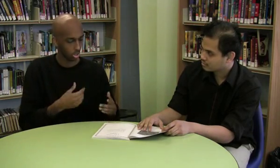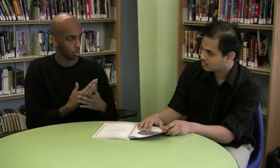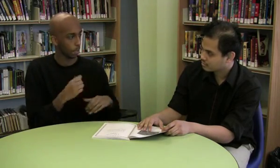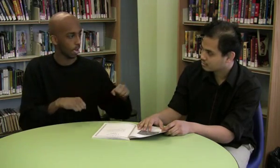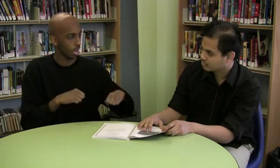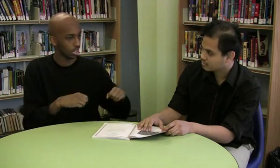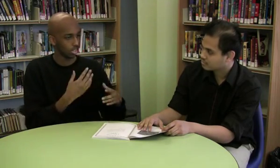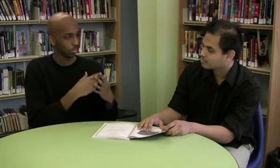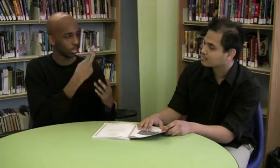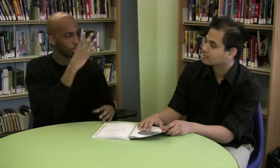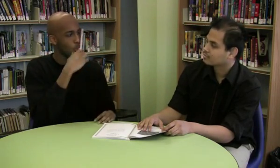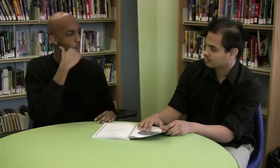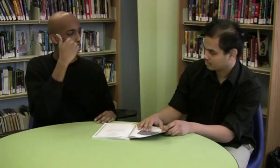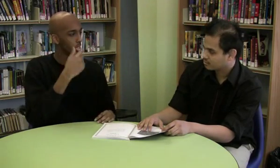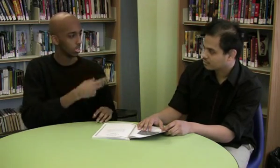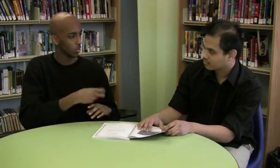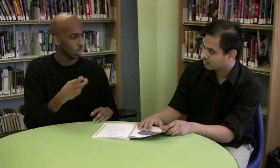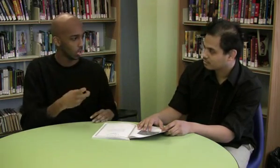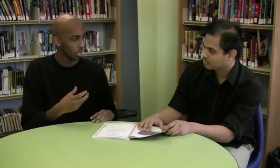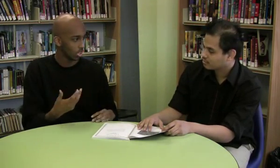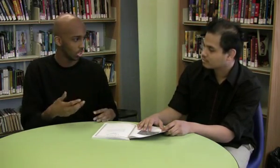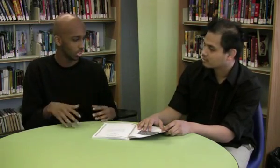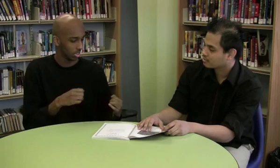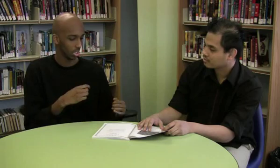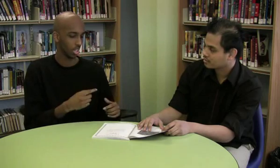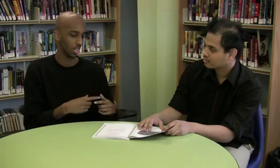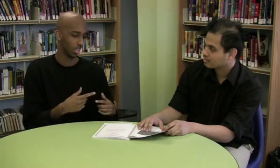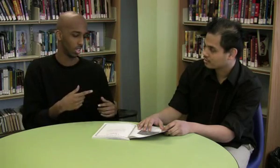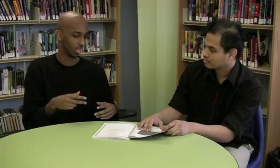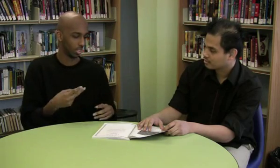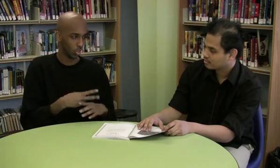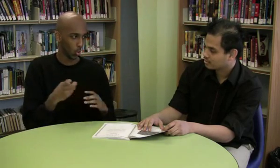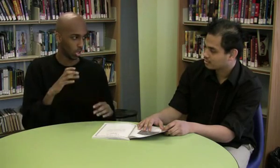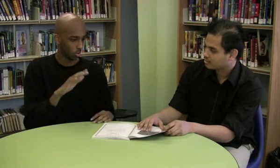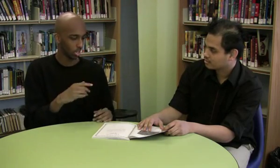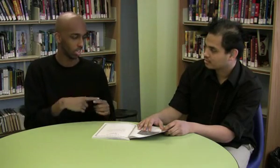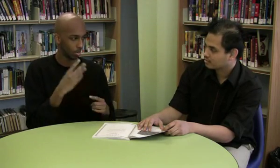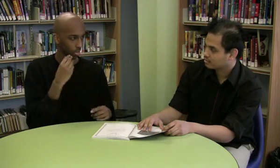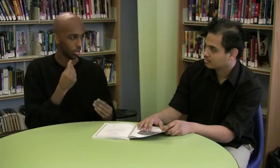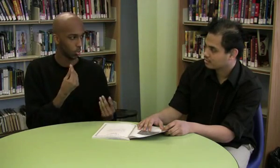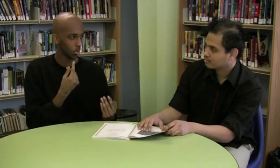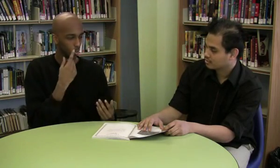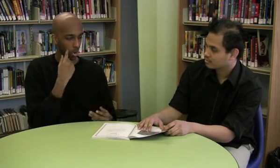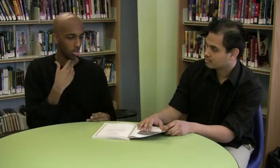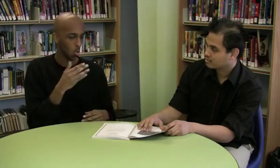He cried and went home and spoke to his mom.